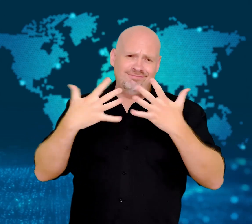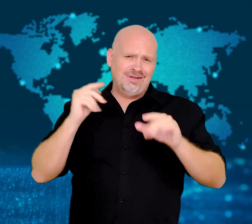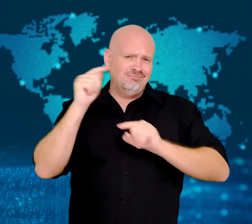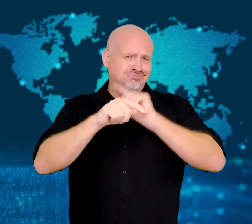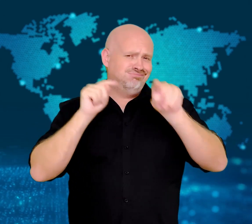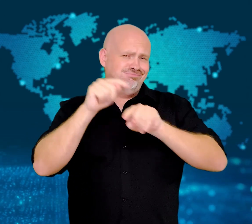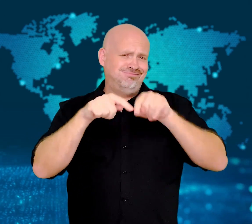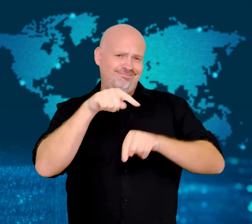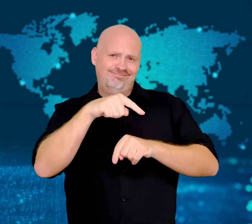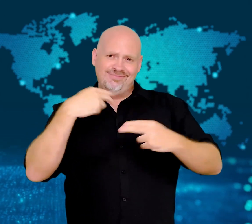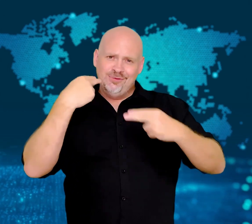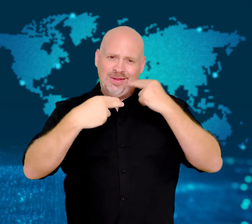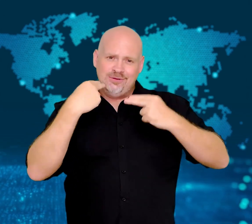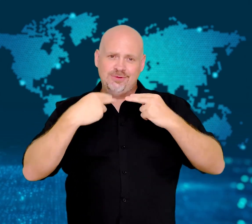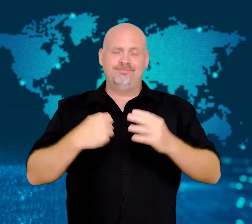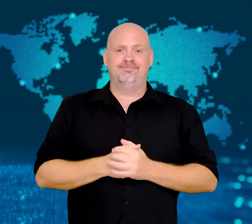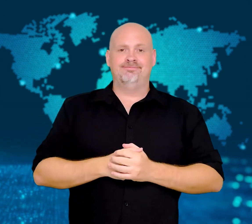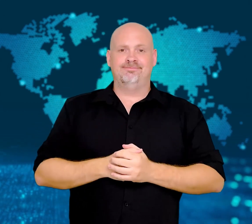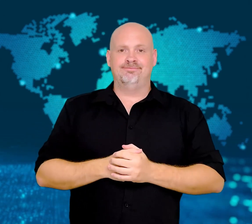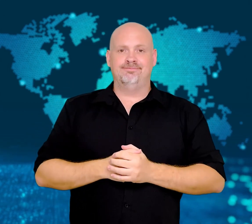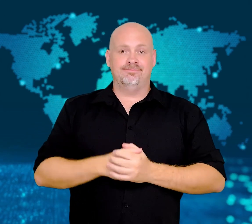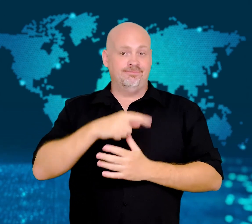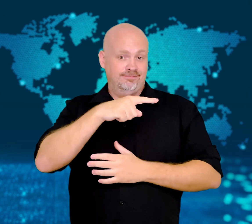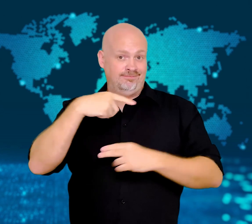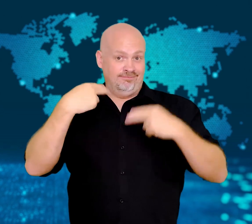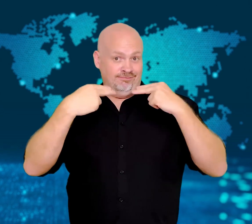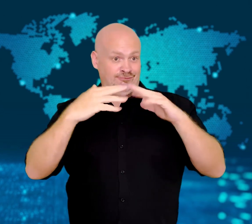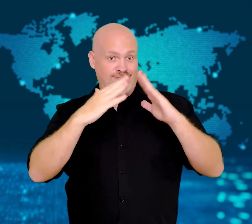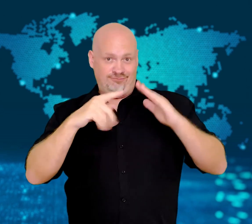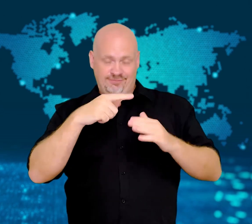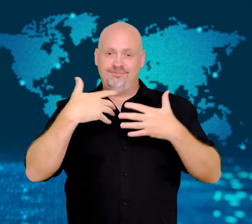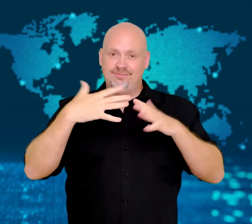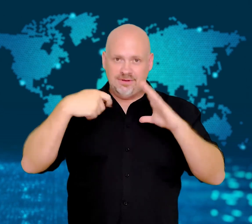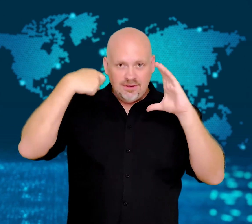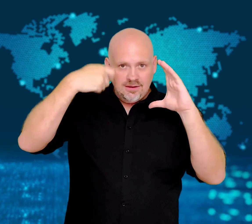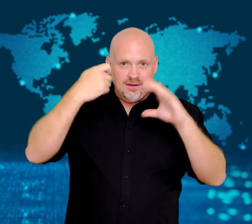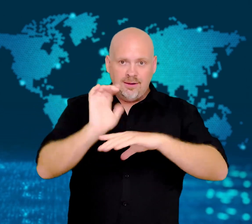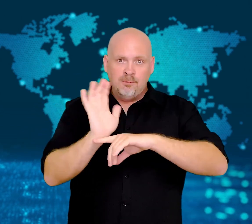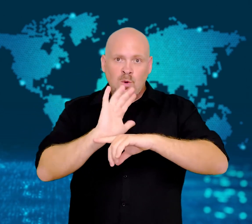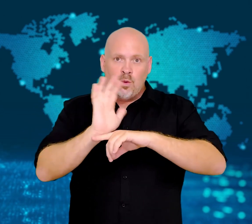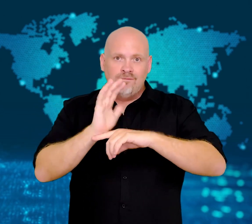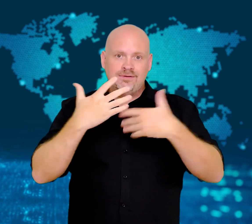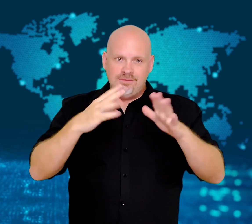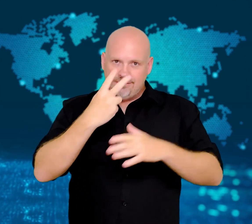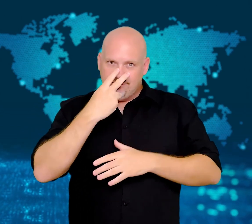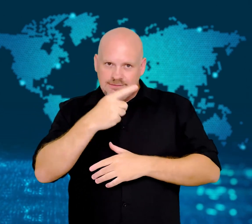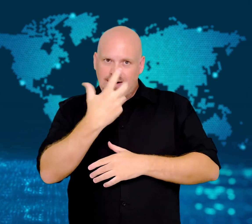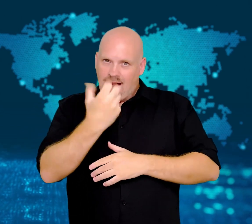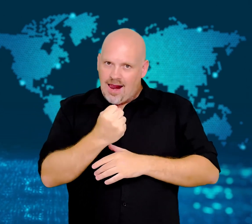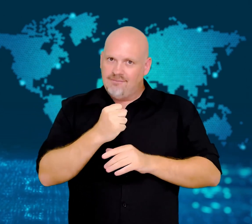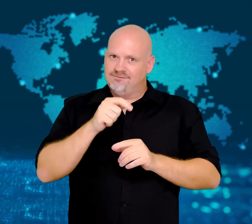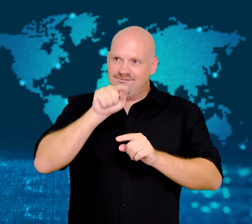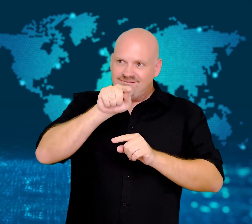The restaurant also appeared in several movies.